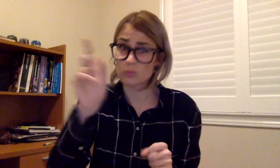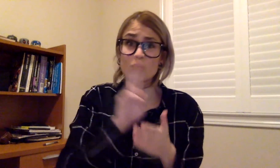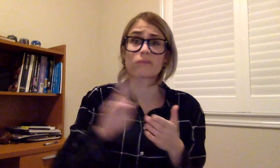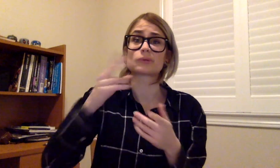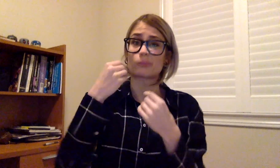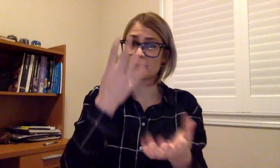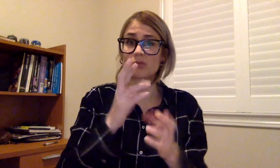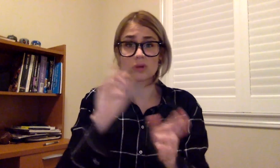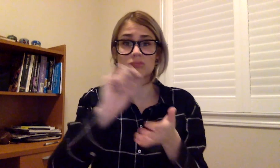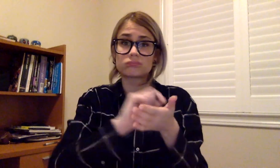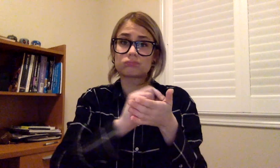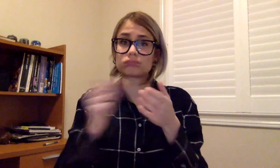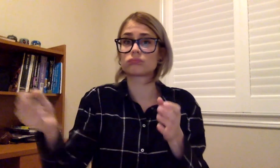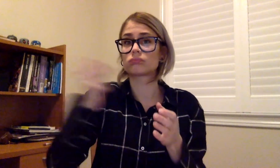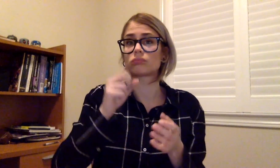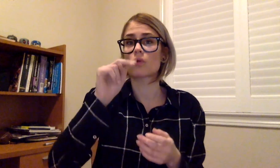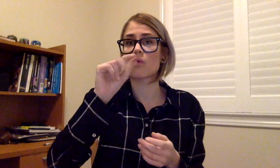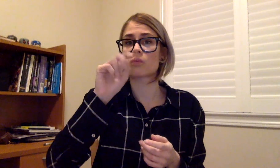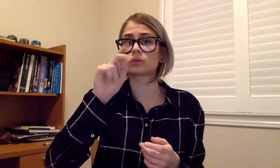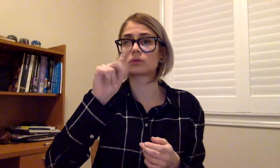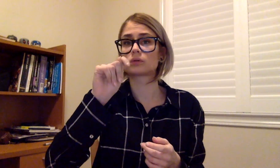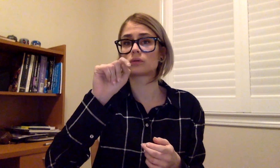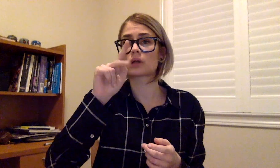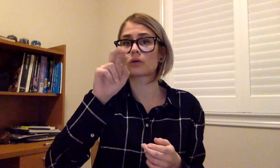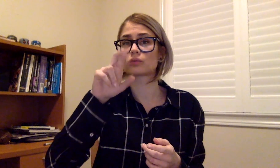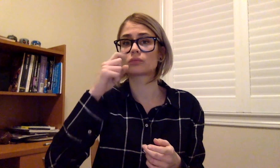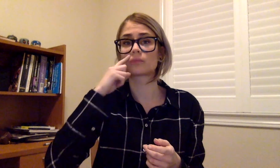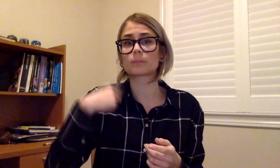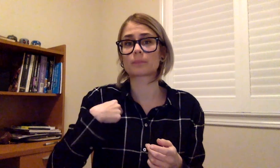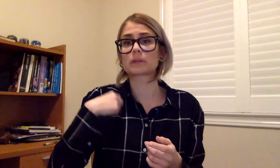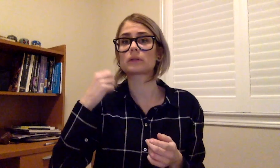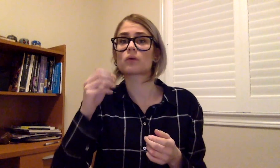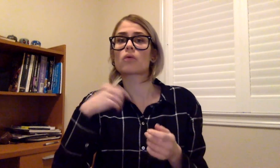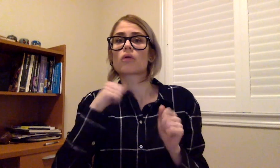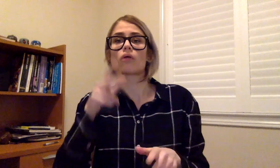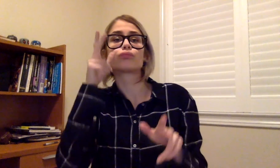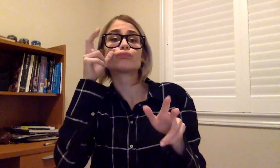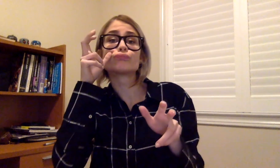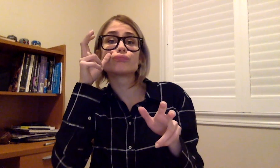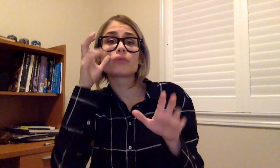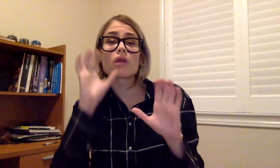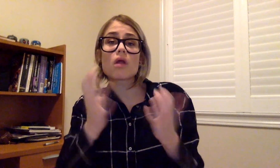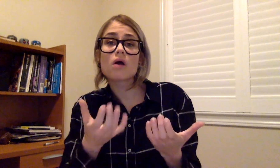Also, the university provided a note taker in every classes that I took.